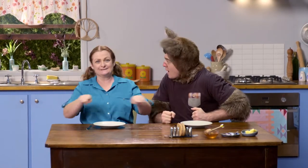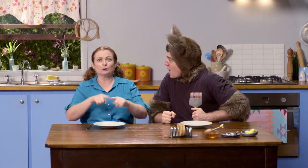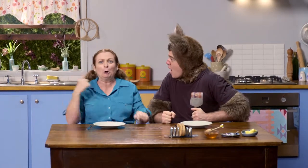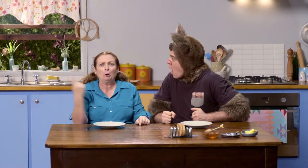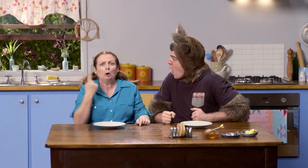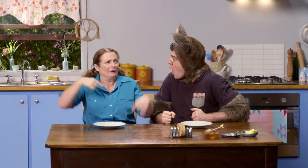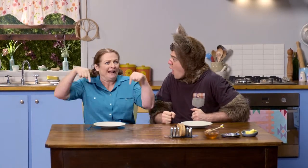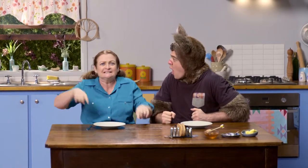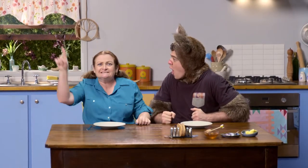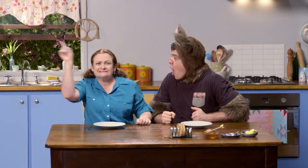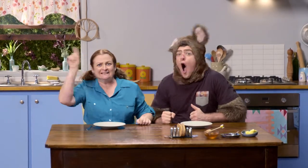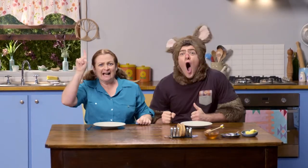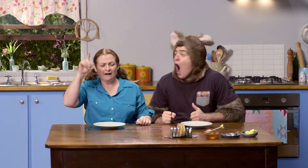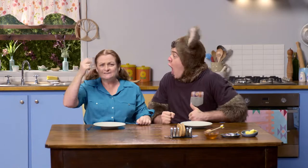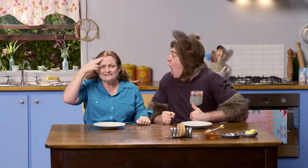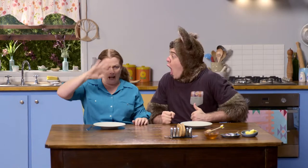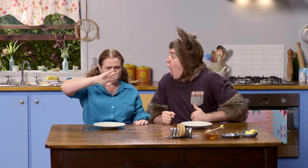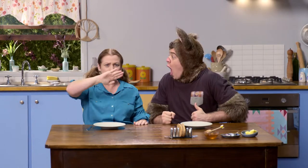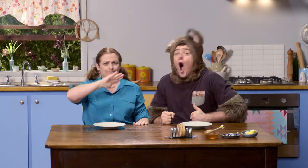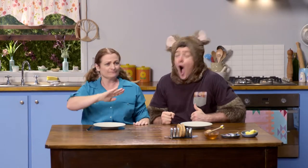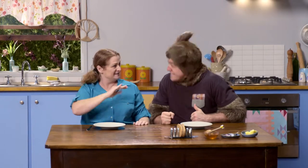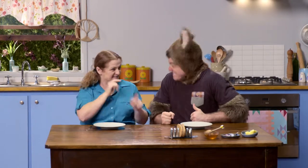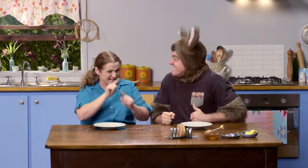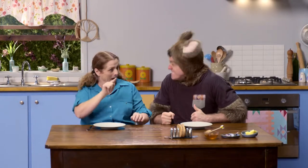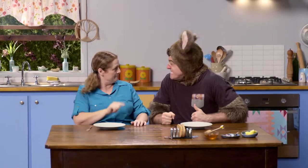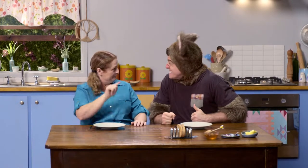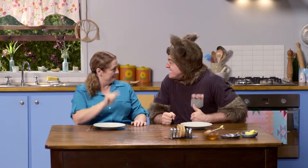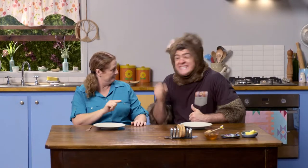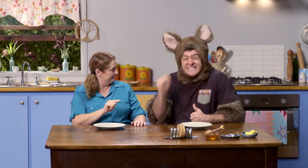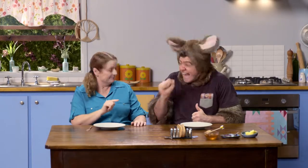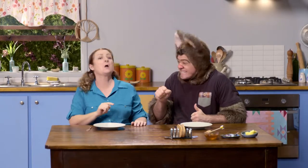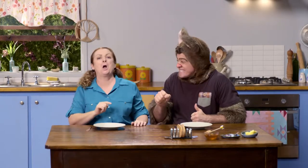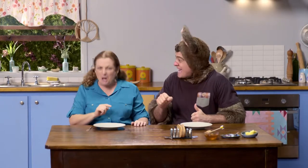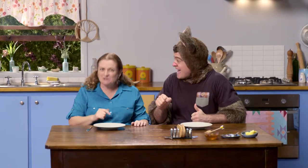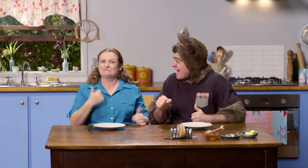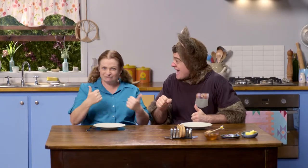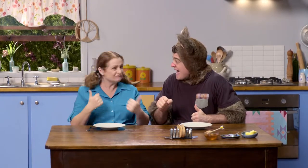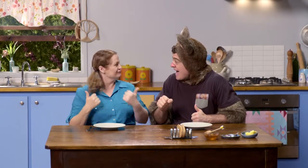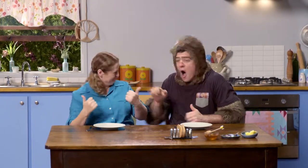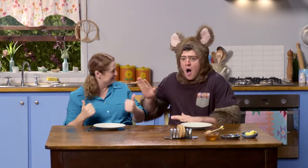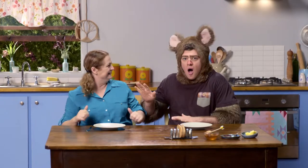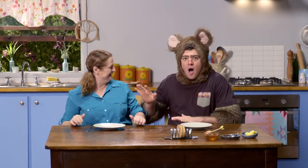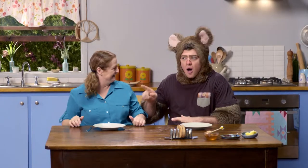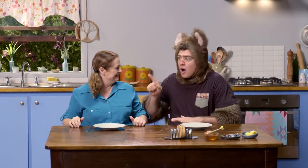Like our list to show who is here today. We could make a list like that. Oh, yeah. That'd be great!